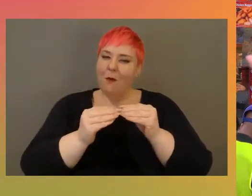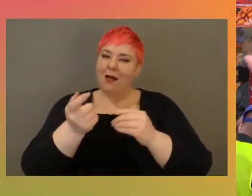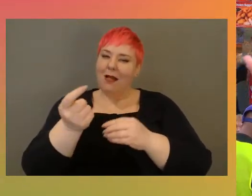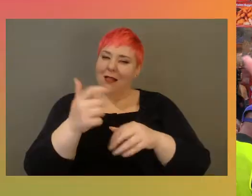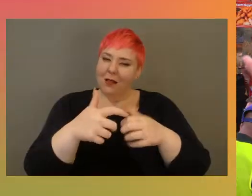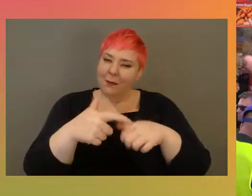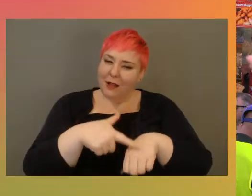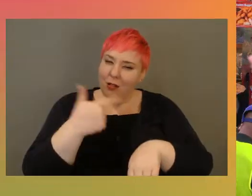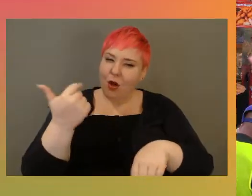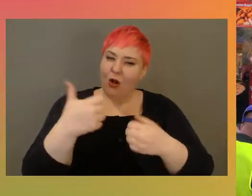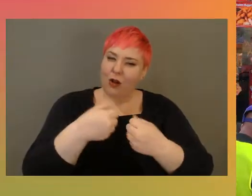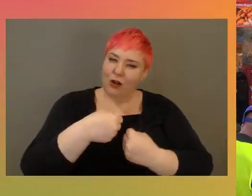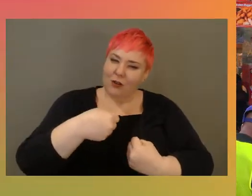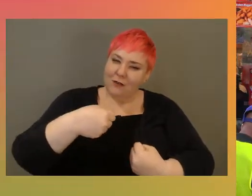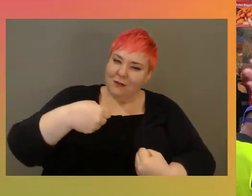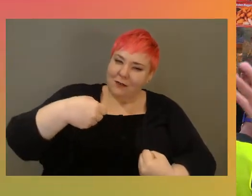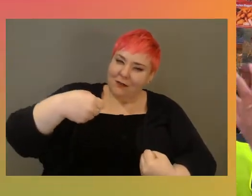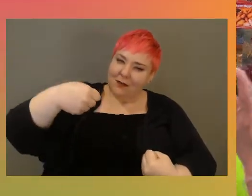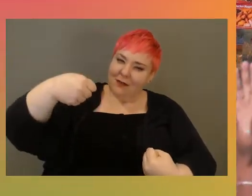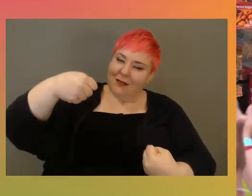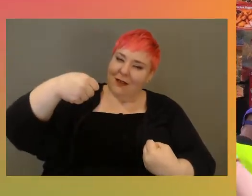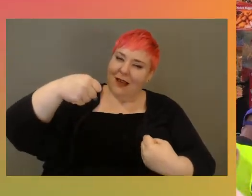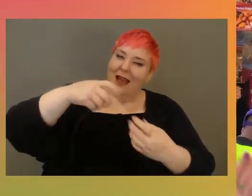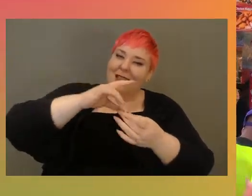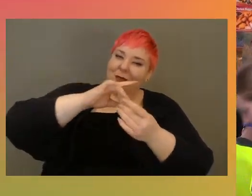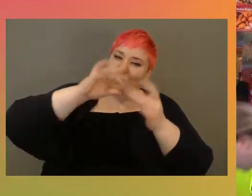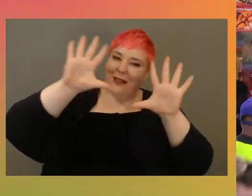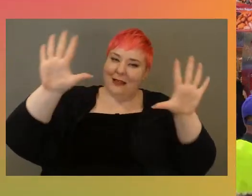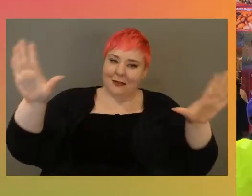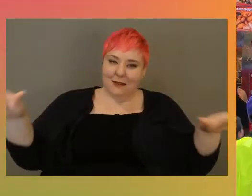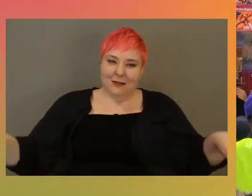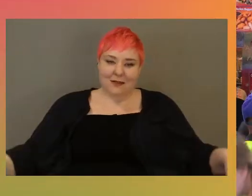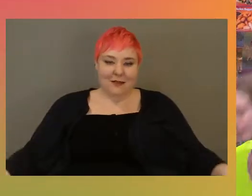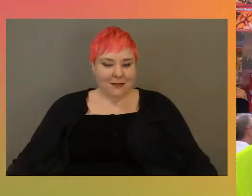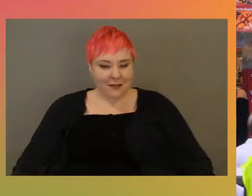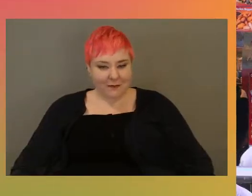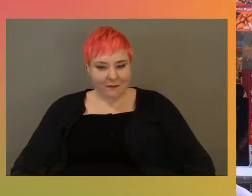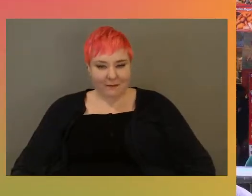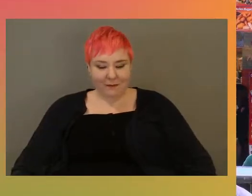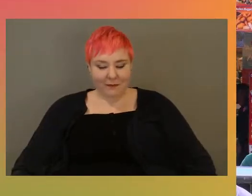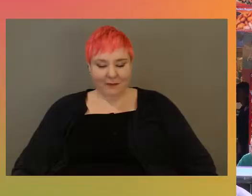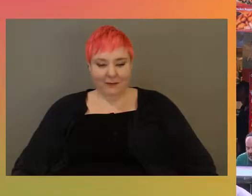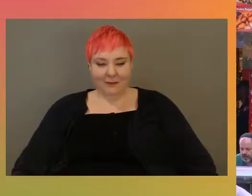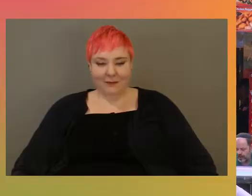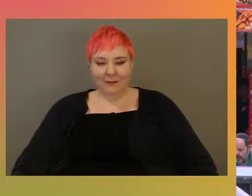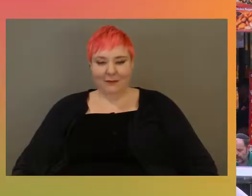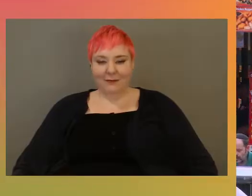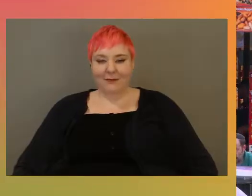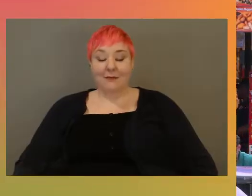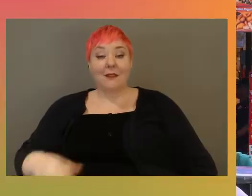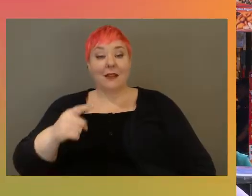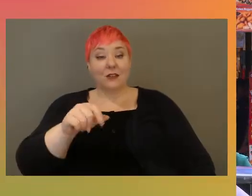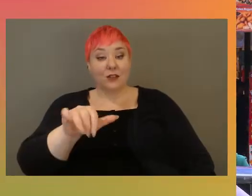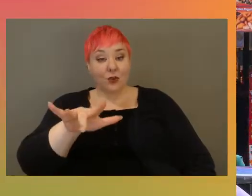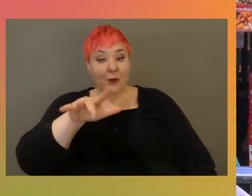REACH MORE INTO THE GROUND, UP INTO THE FINGERTIPS. STILL A LITTLE BIT MORE. REACH A LITTLE BIT LONGER.